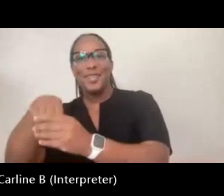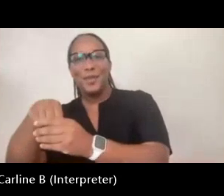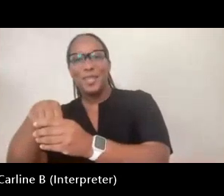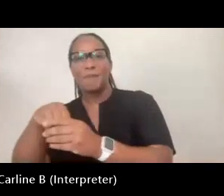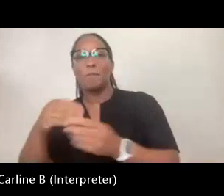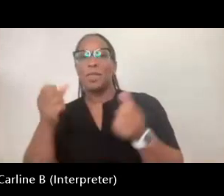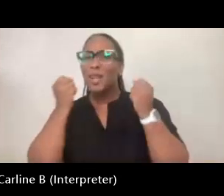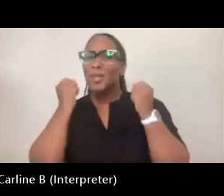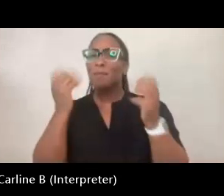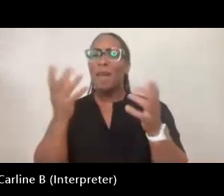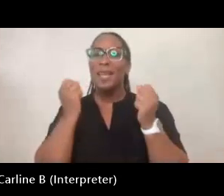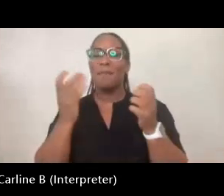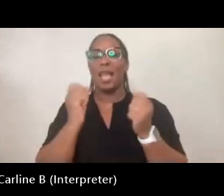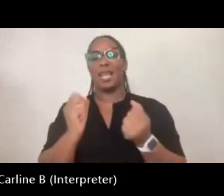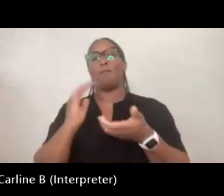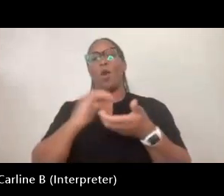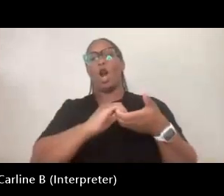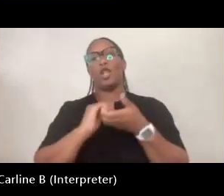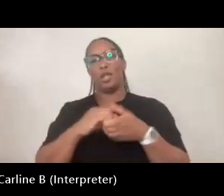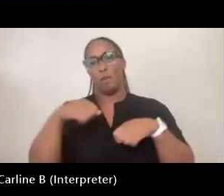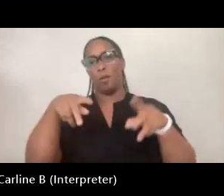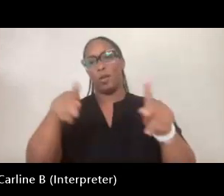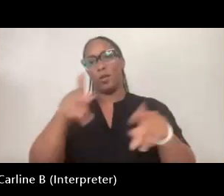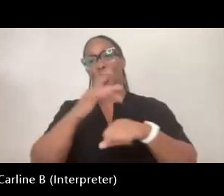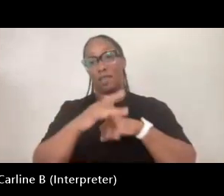There are 1,000, 000 partnership opportunities like that out there.